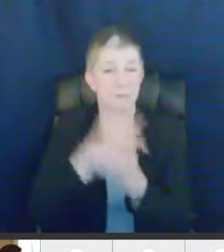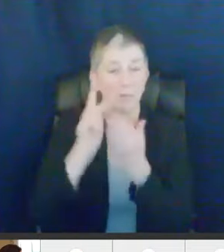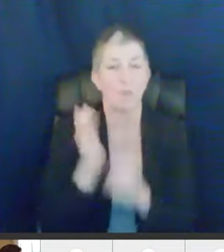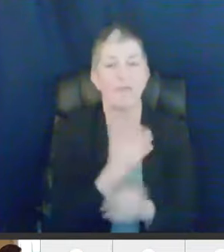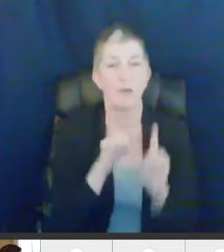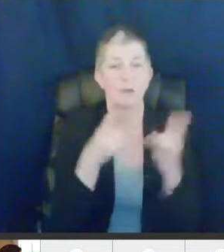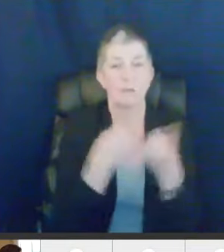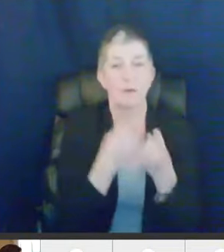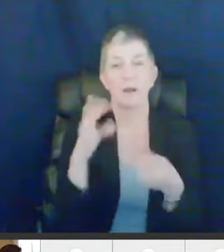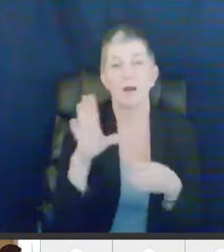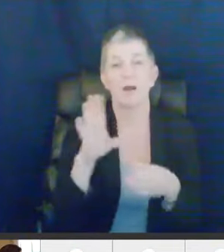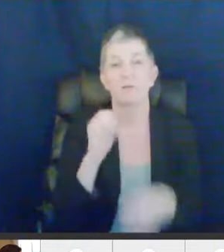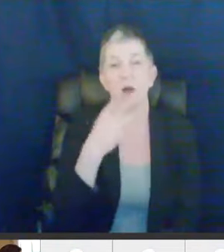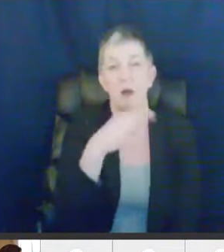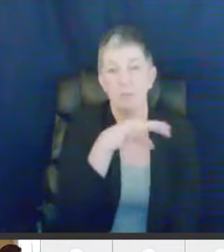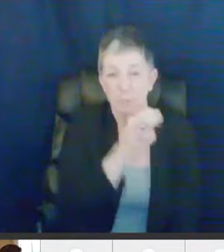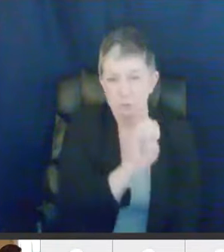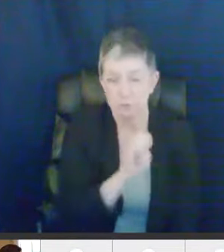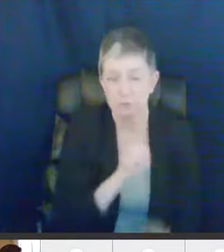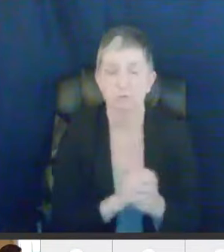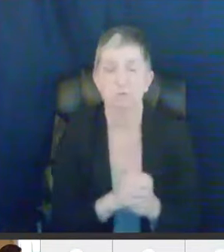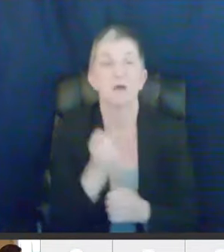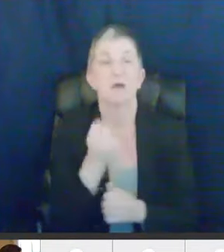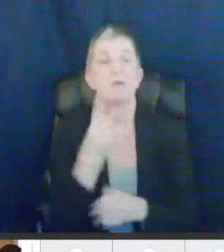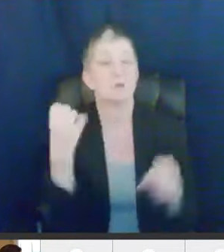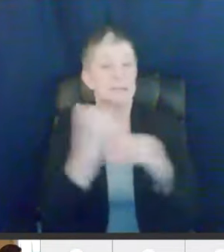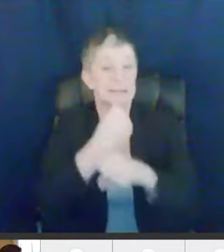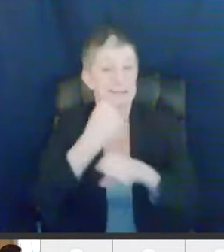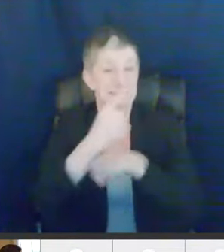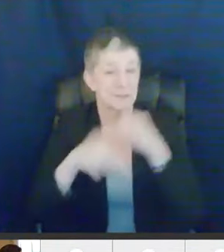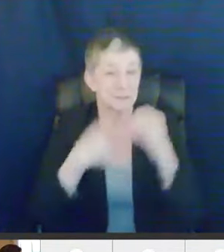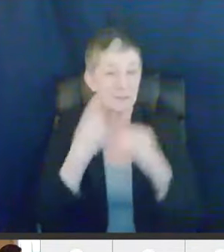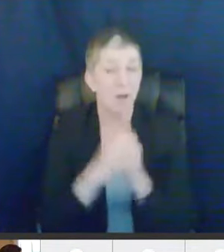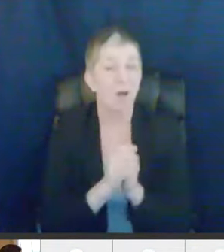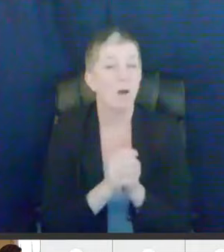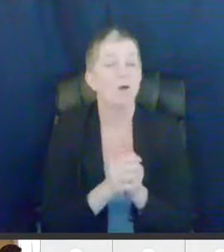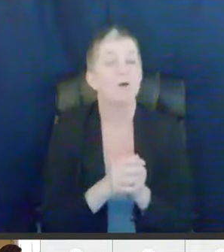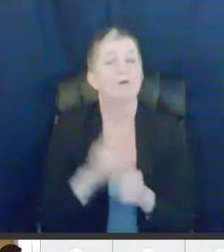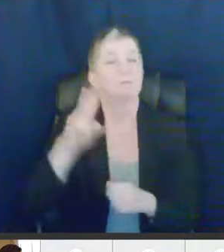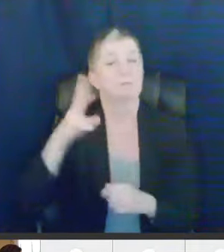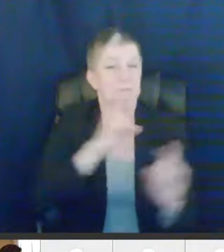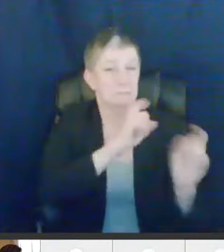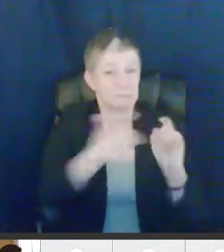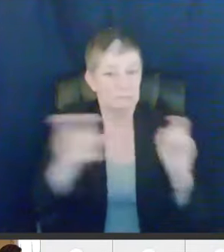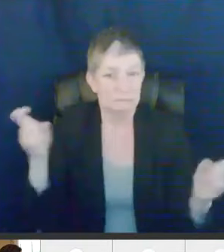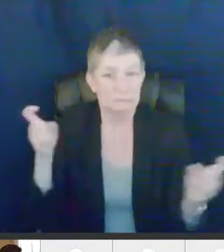Commerce so a couple of statistics about the round two awardees so far there are